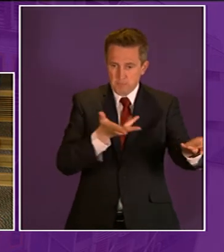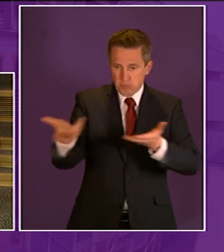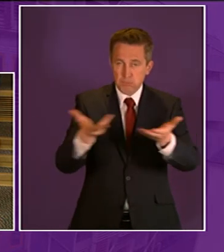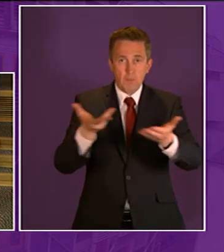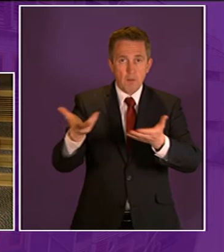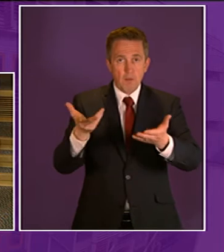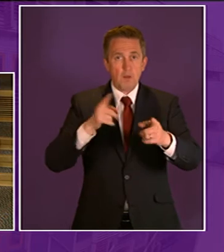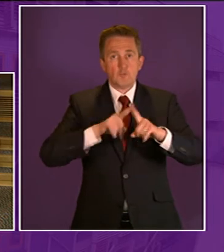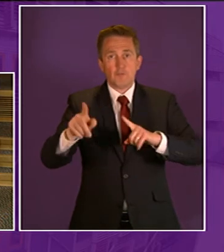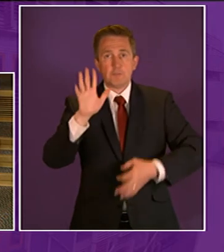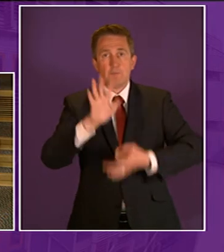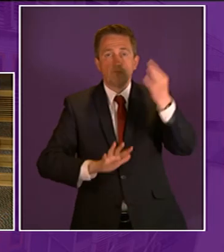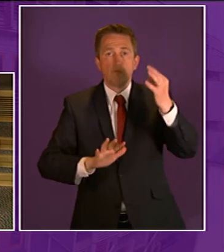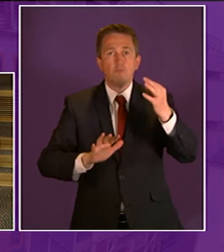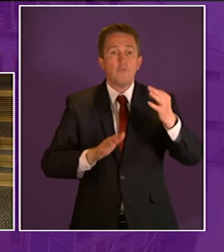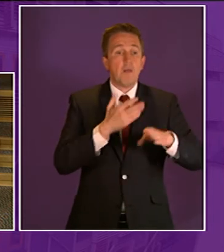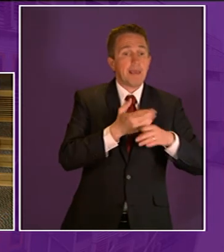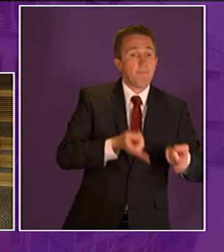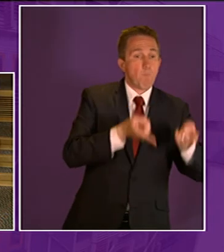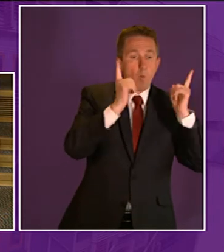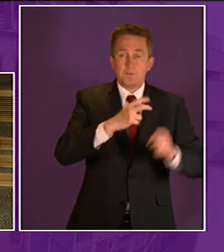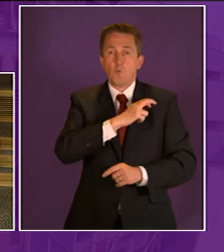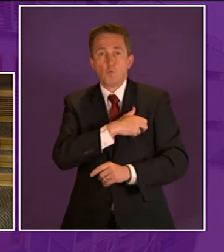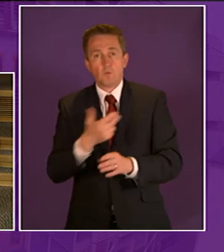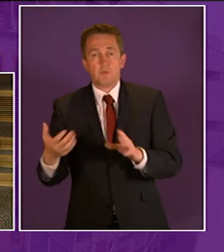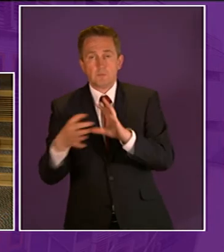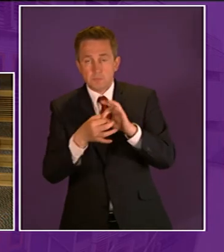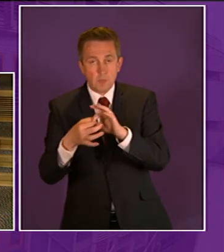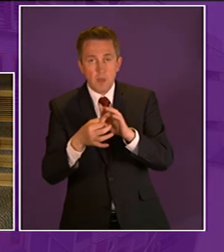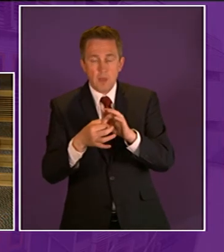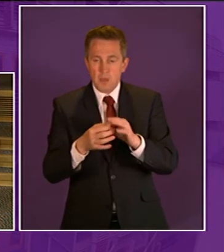to bring about improved relations between the parties, encourage effective communication